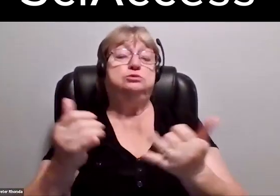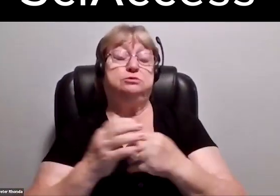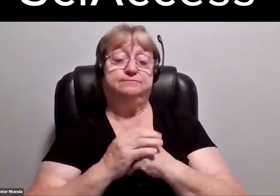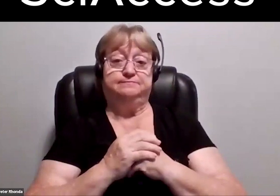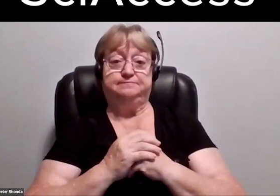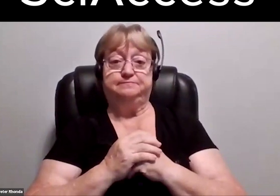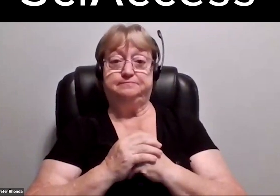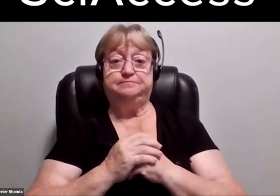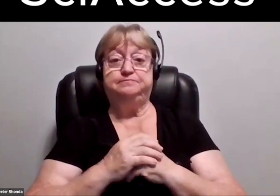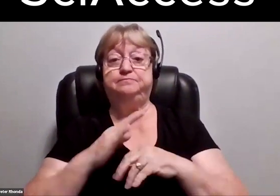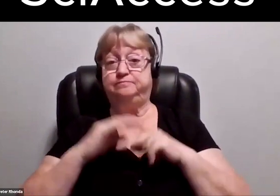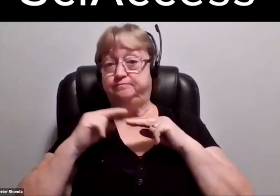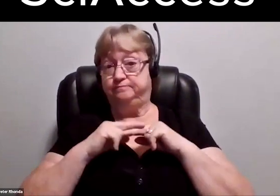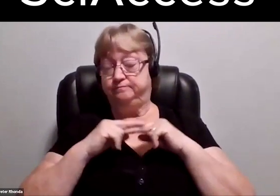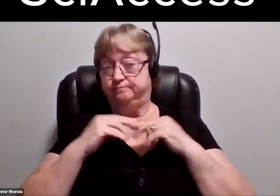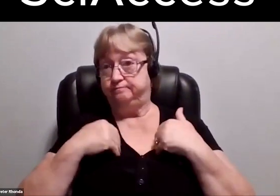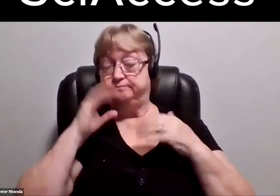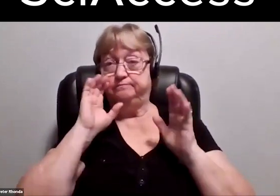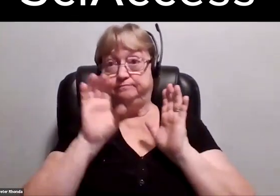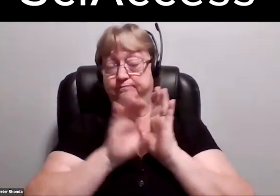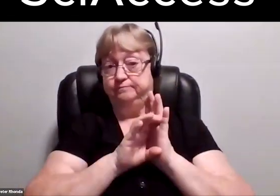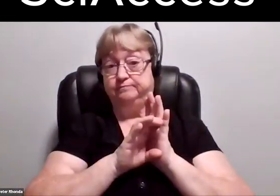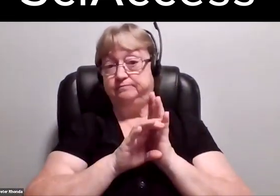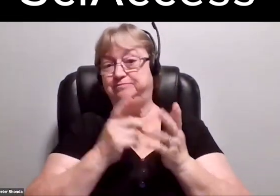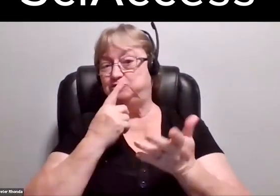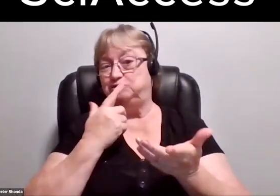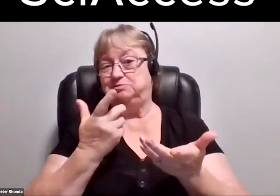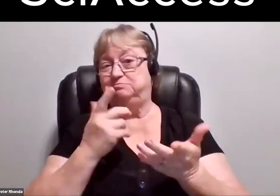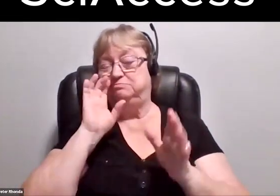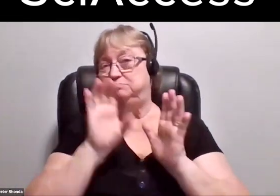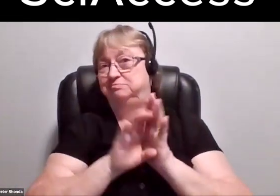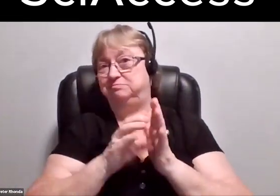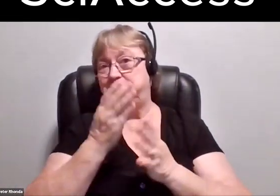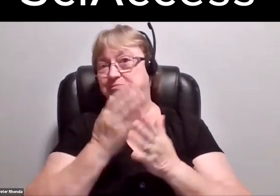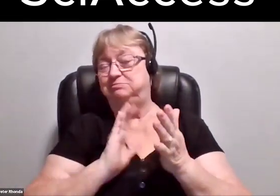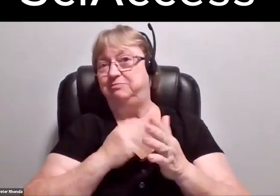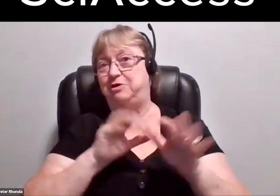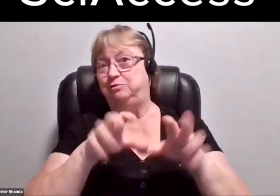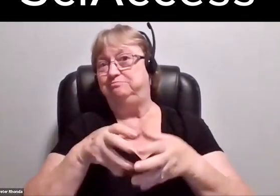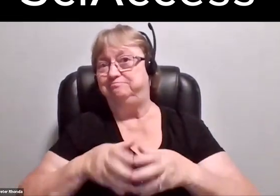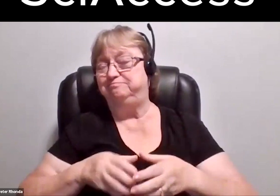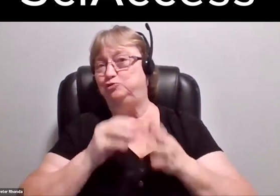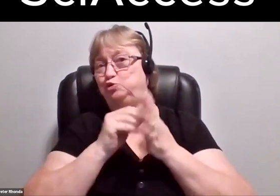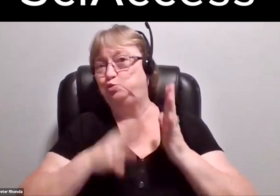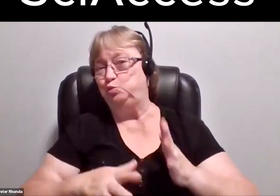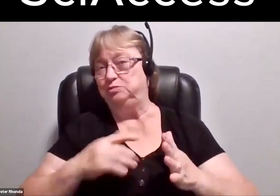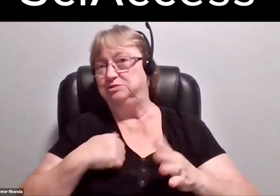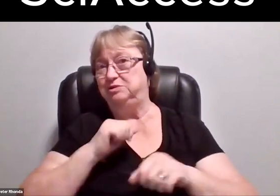On the slide, I have some images. They're just images of some of our groups of students that we've worked with in past cohorts.